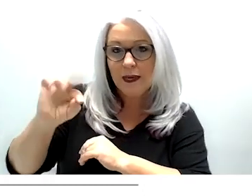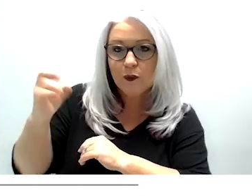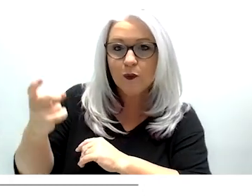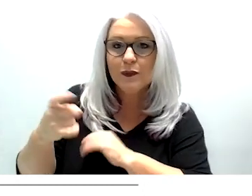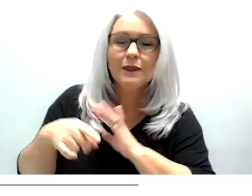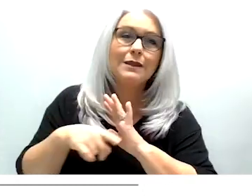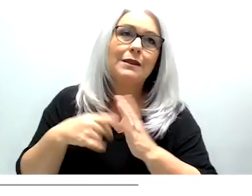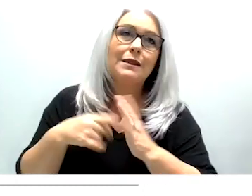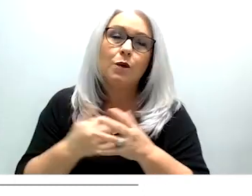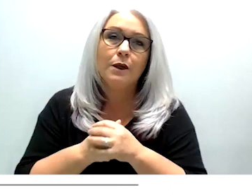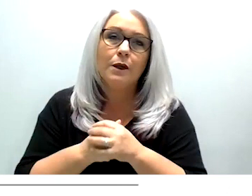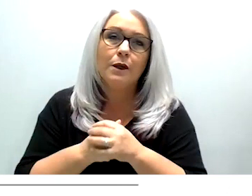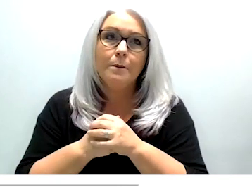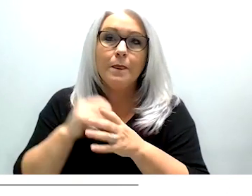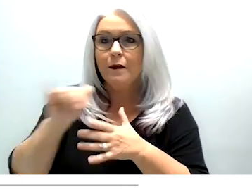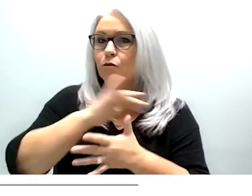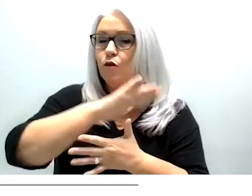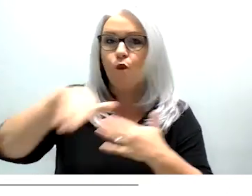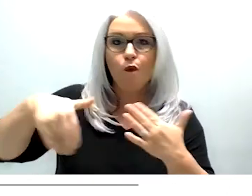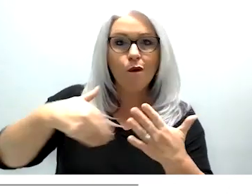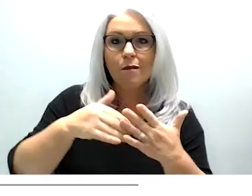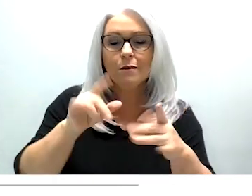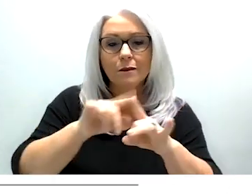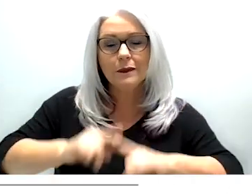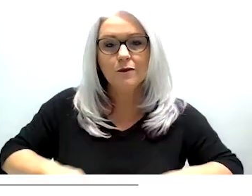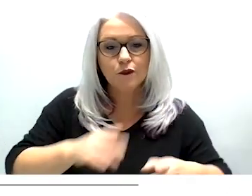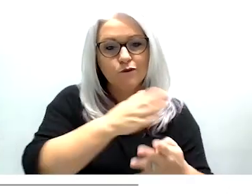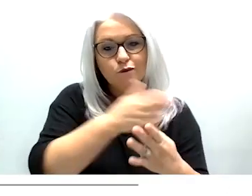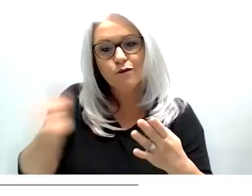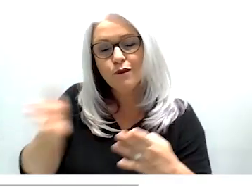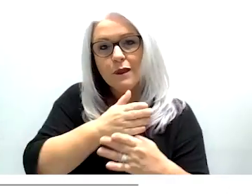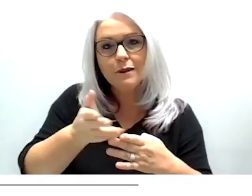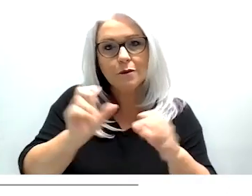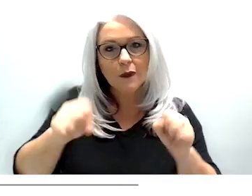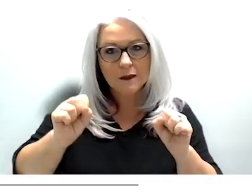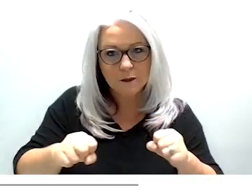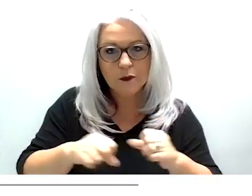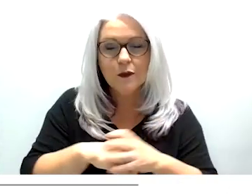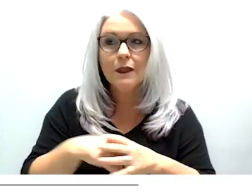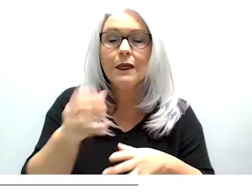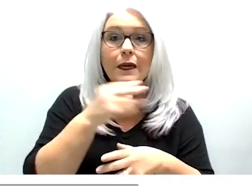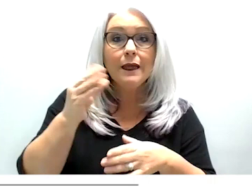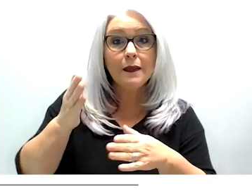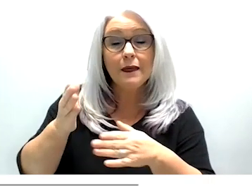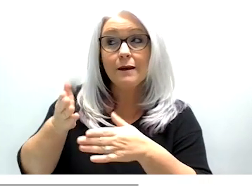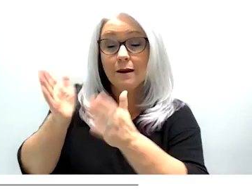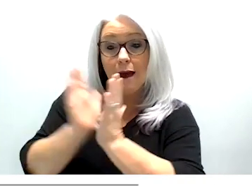So this is all of the range of other diagnoses that could be possible. Then ask providers to